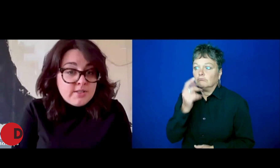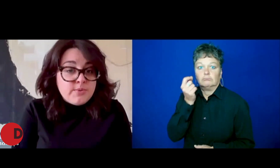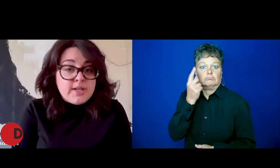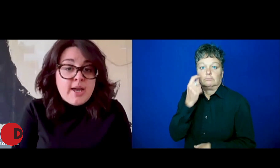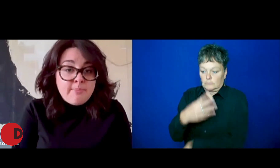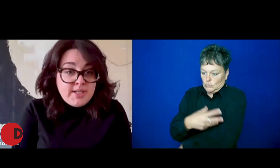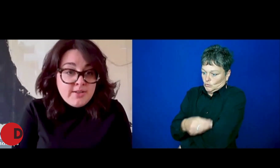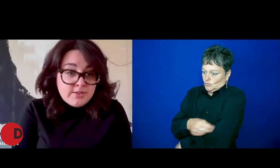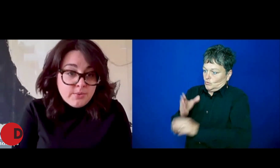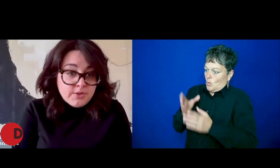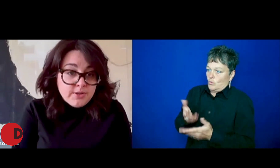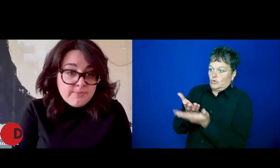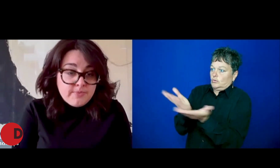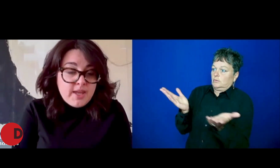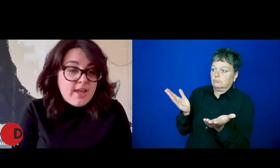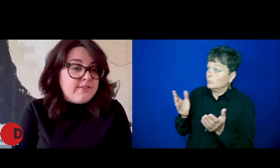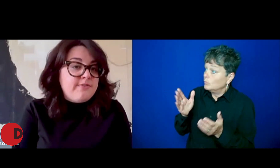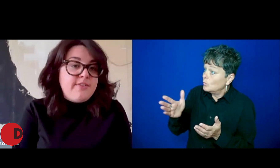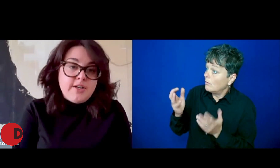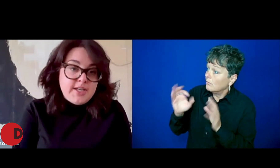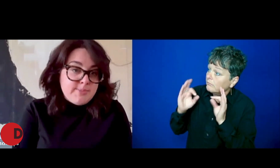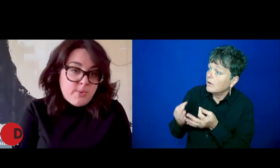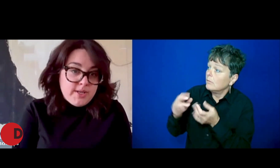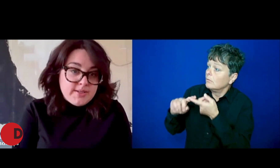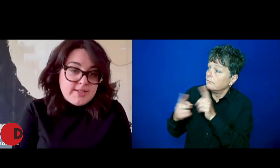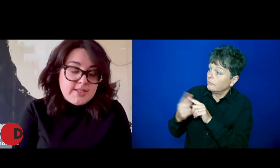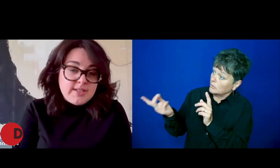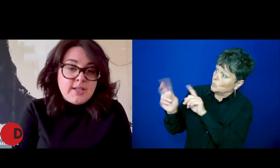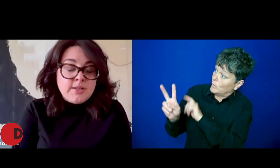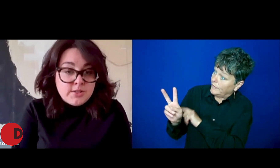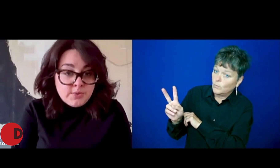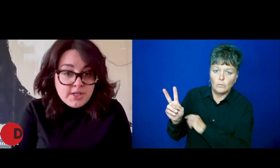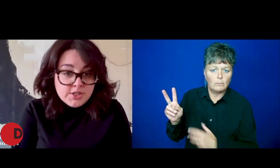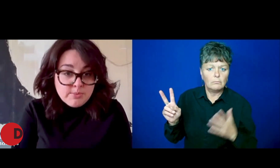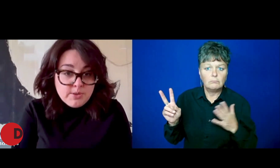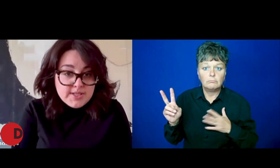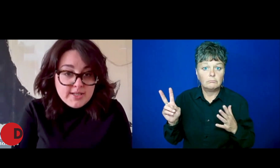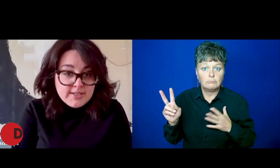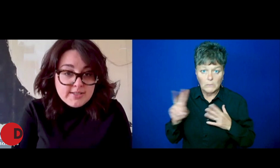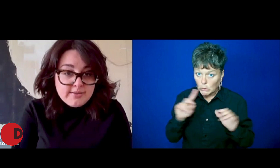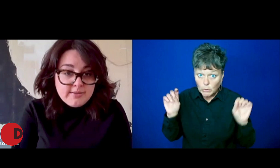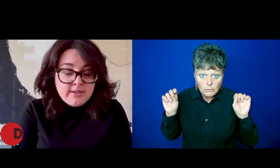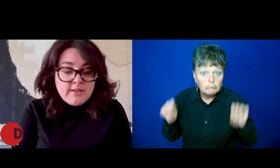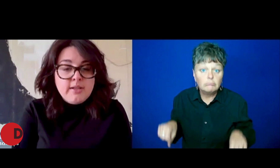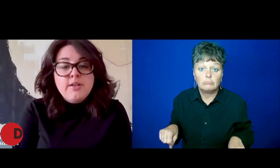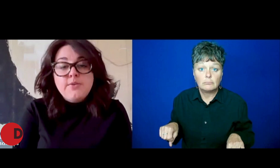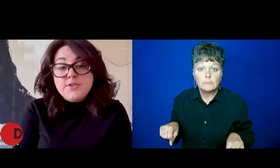While a friend or family member is welcome to accompany